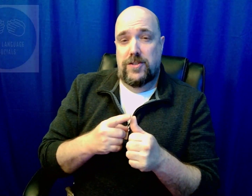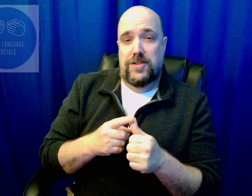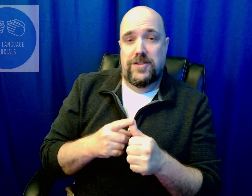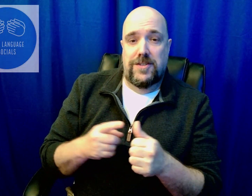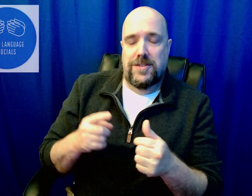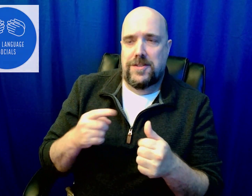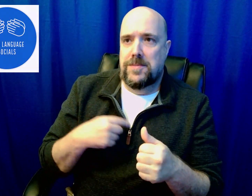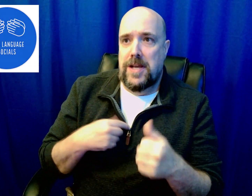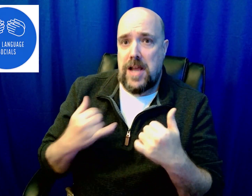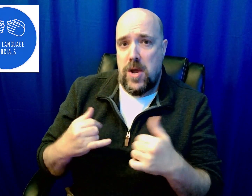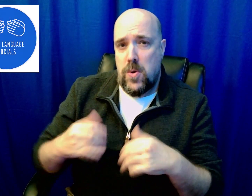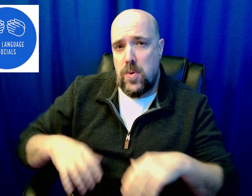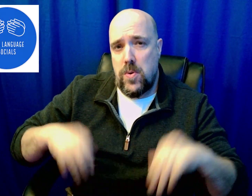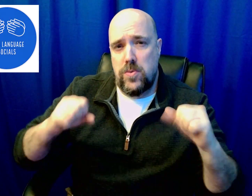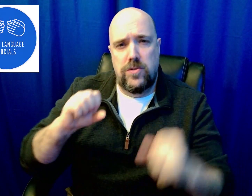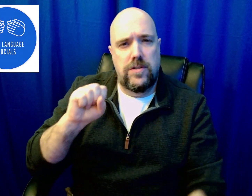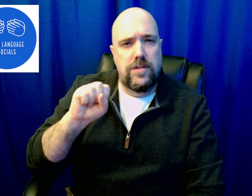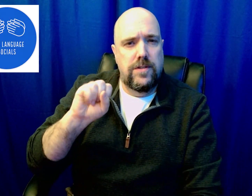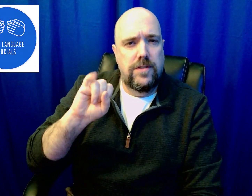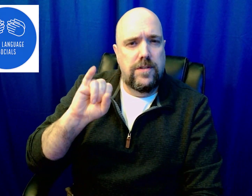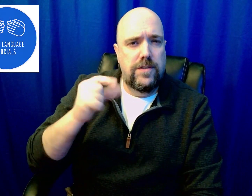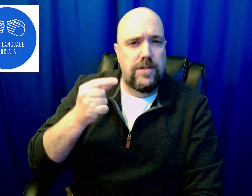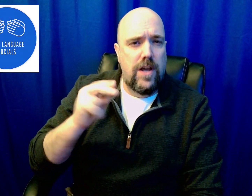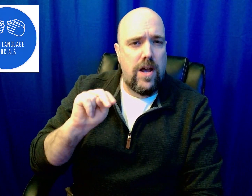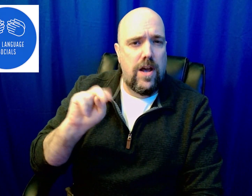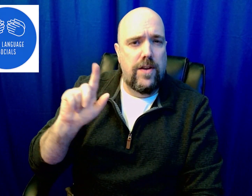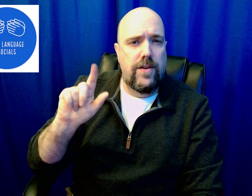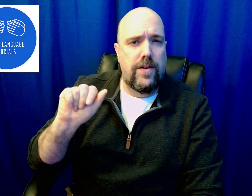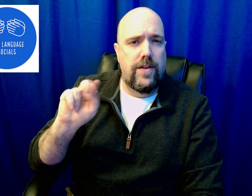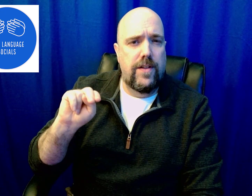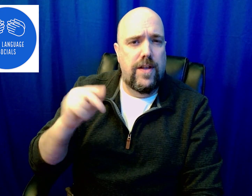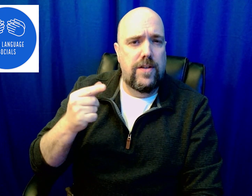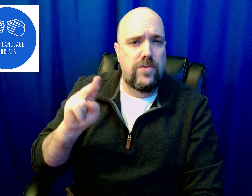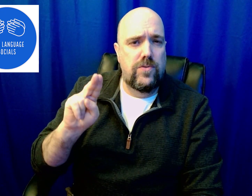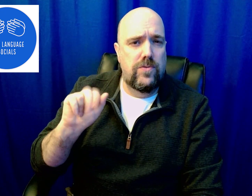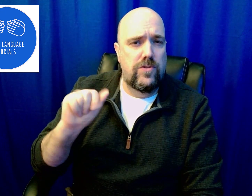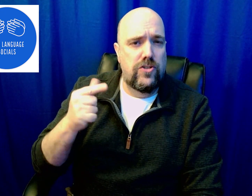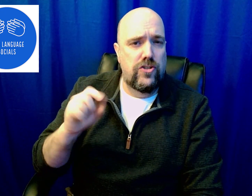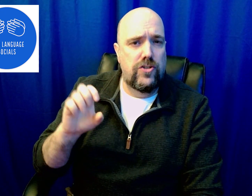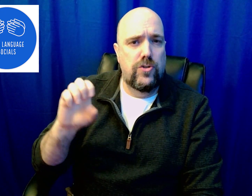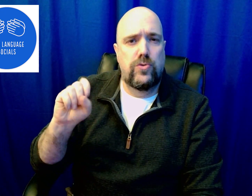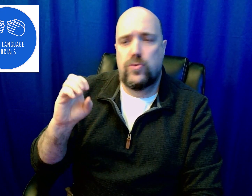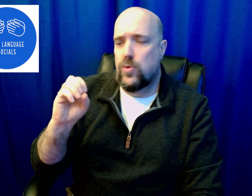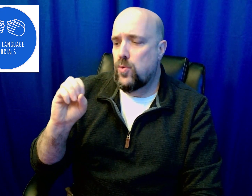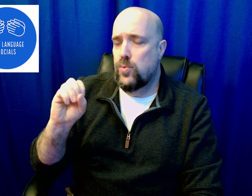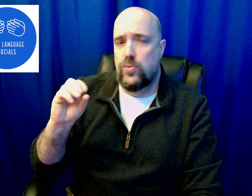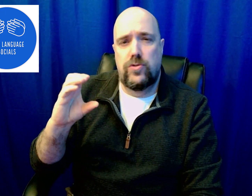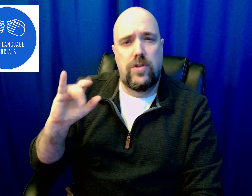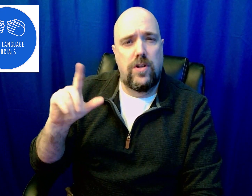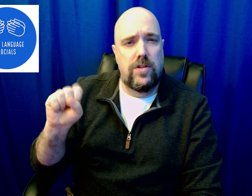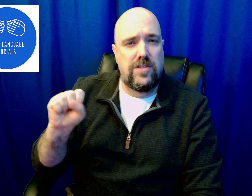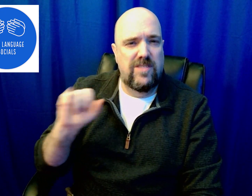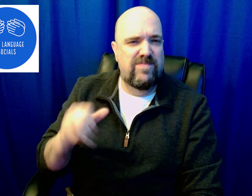First of all, I am now hosting Sign Language Socials (SLS).